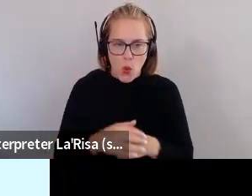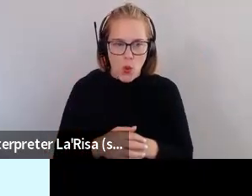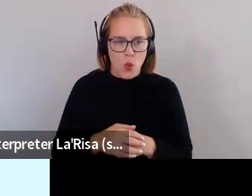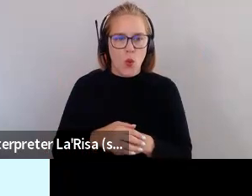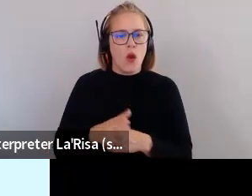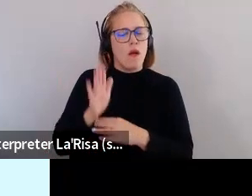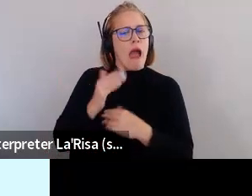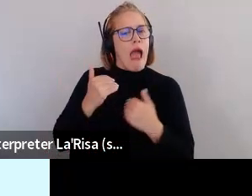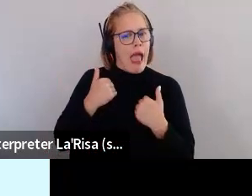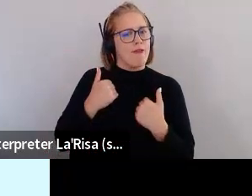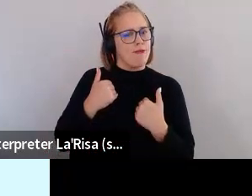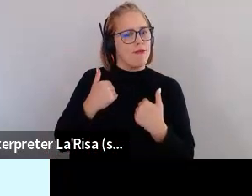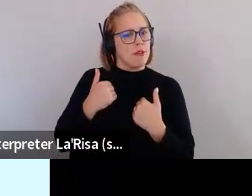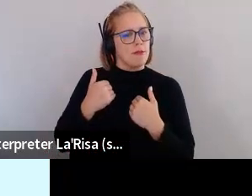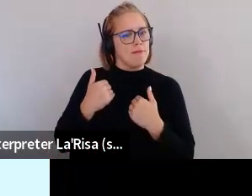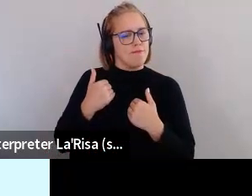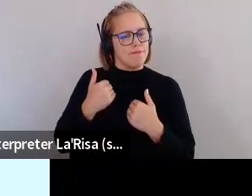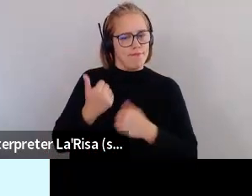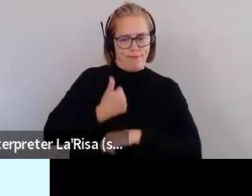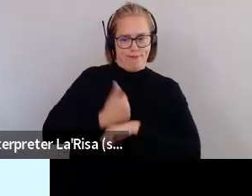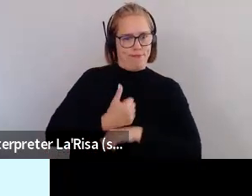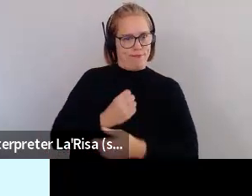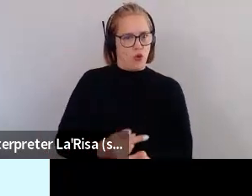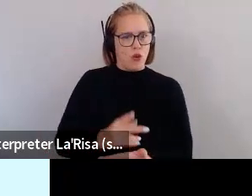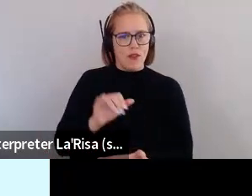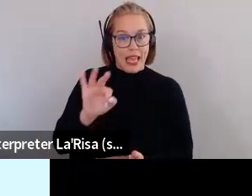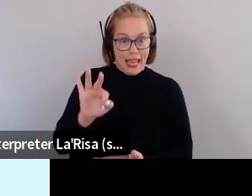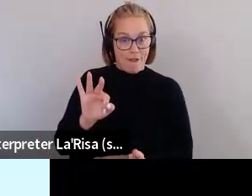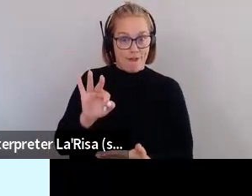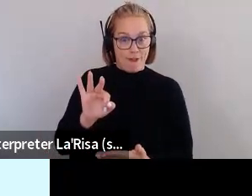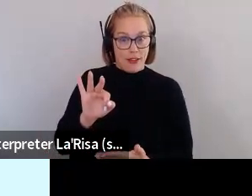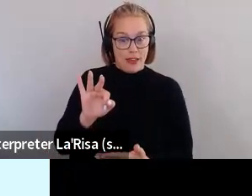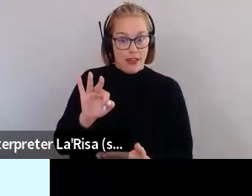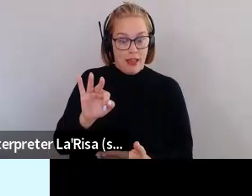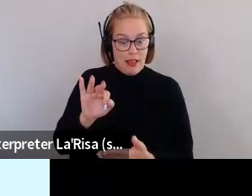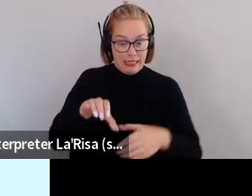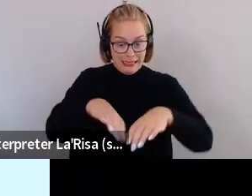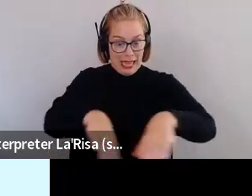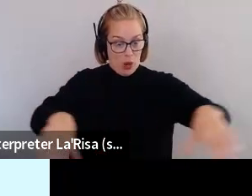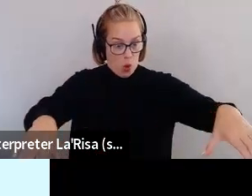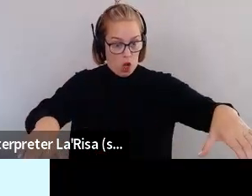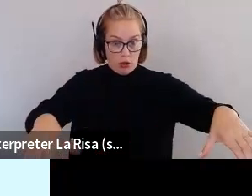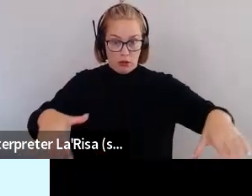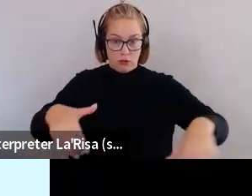wanted to go because the city had advocated to get in or dance pass that